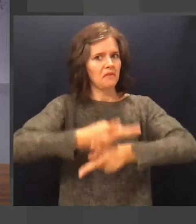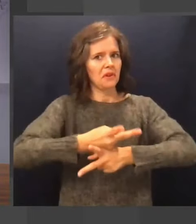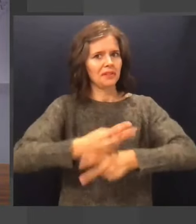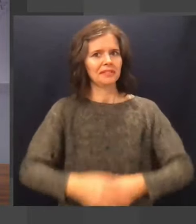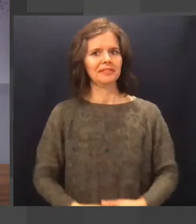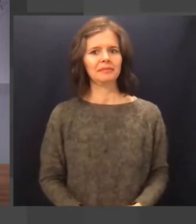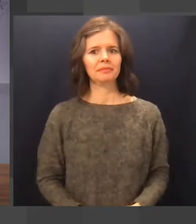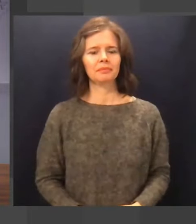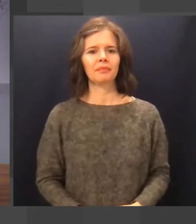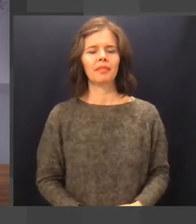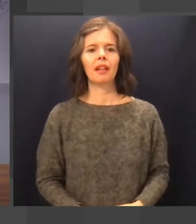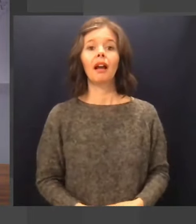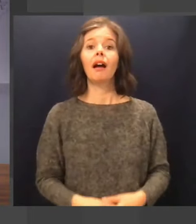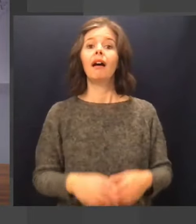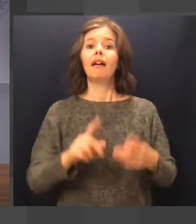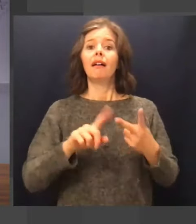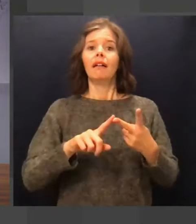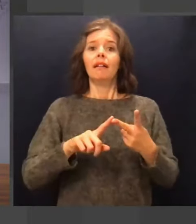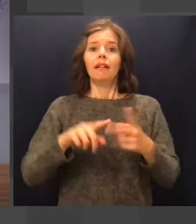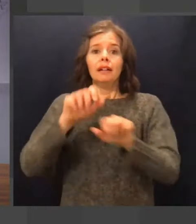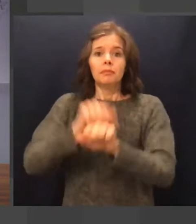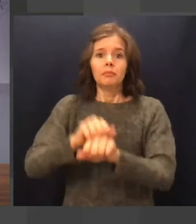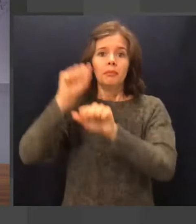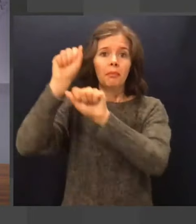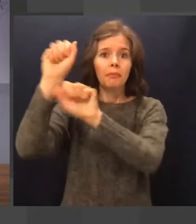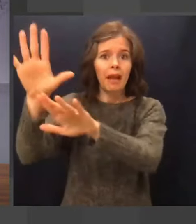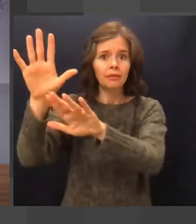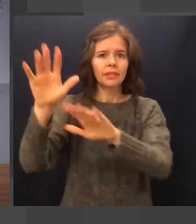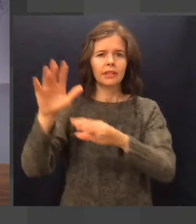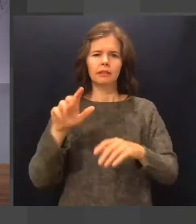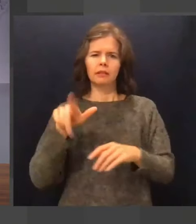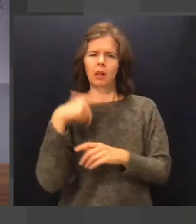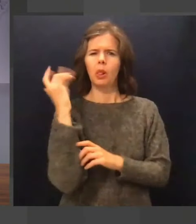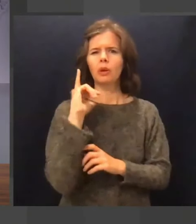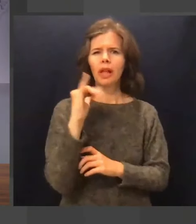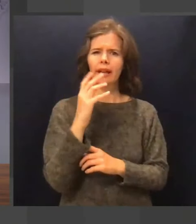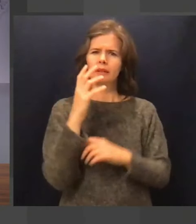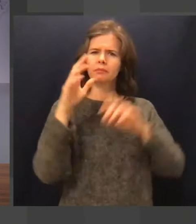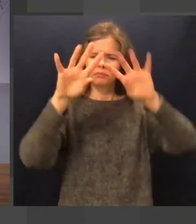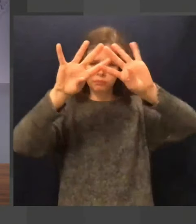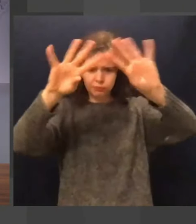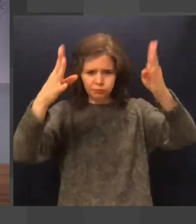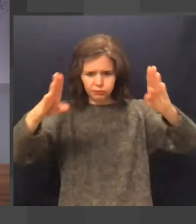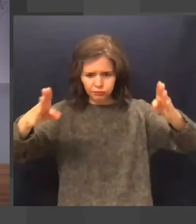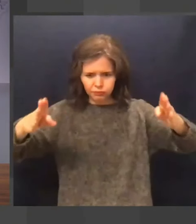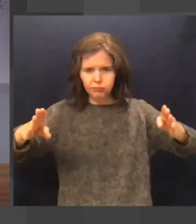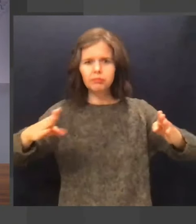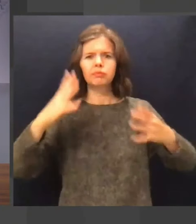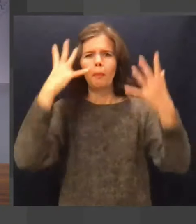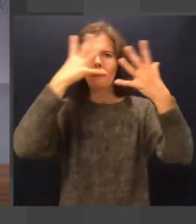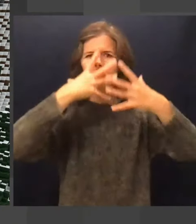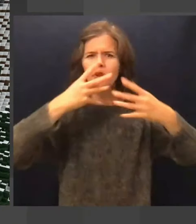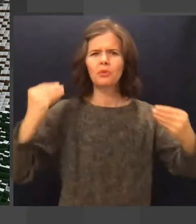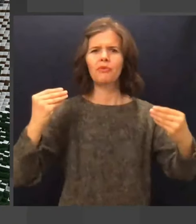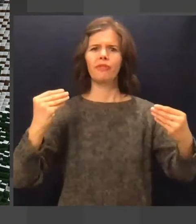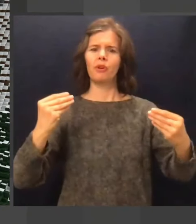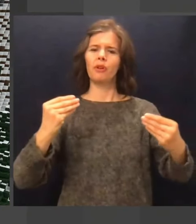WE'LL ALSO GET BETTER MOUNTAIN GENERATION WITH SPECTACULAR AND MORE DRAMATIC MOUNTAINS WITH